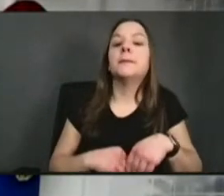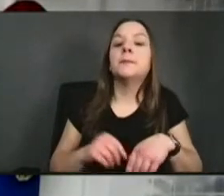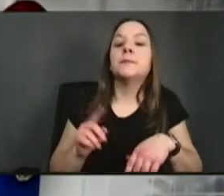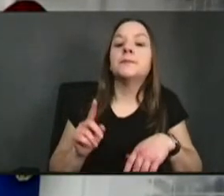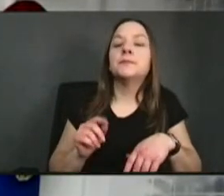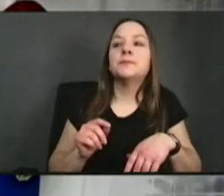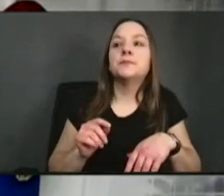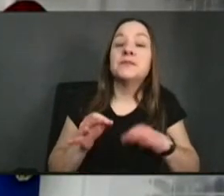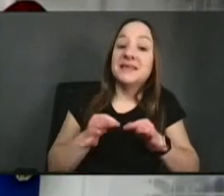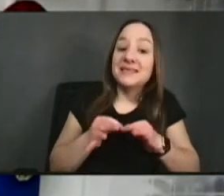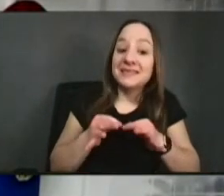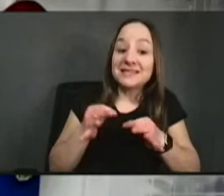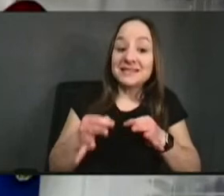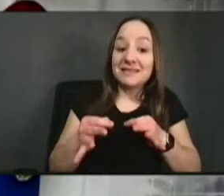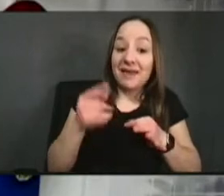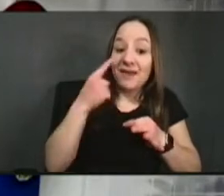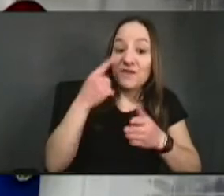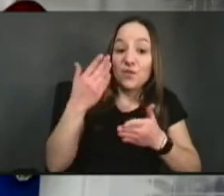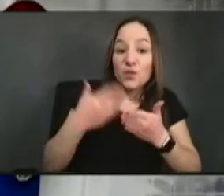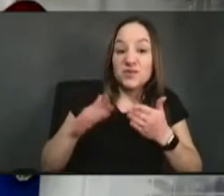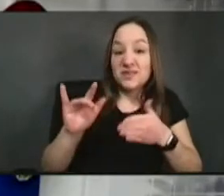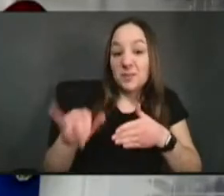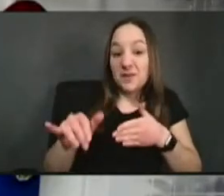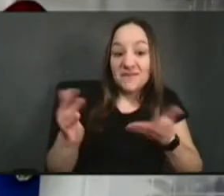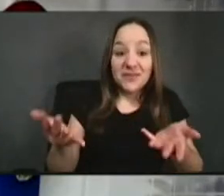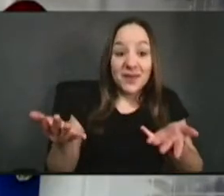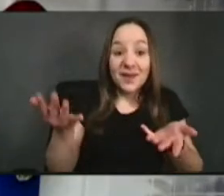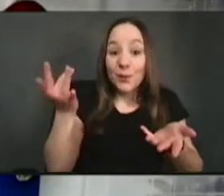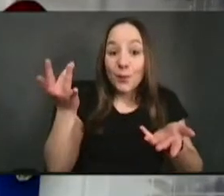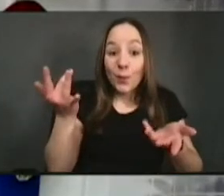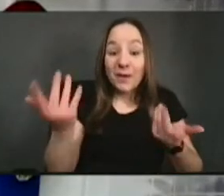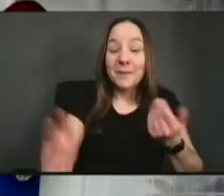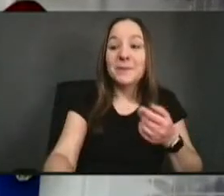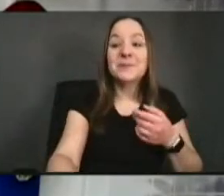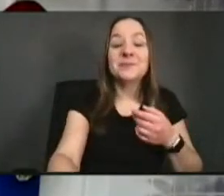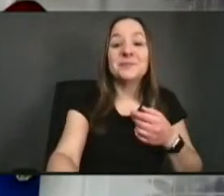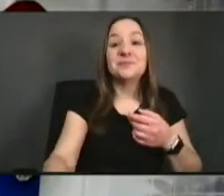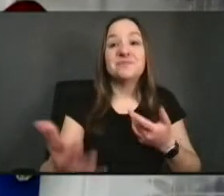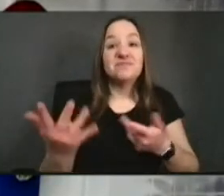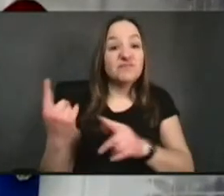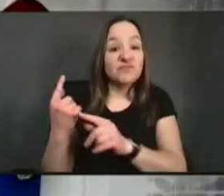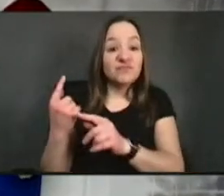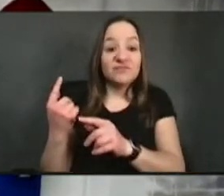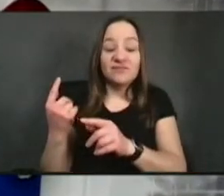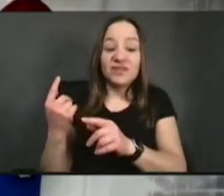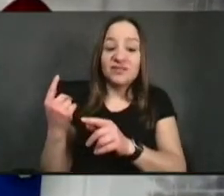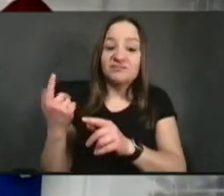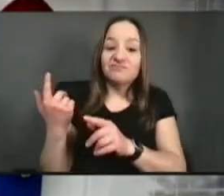the beginning of next week, Um and you know the delay on some